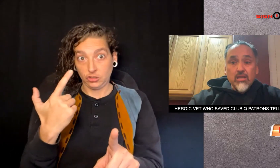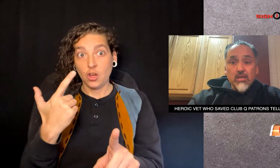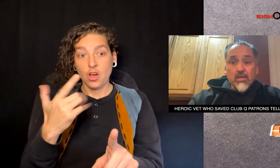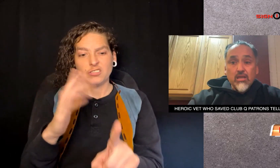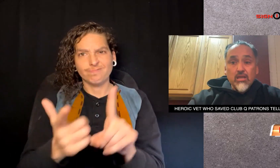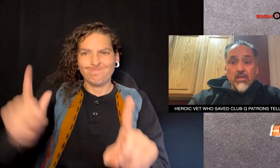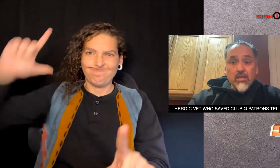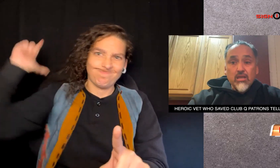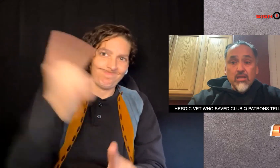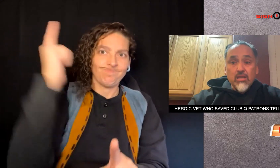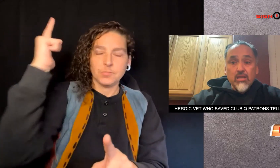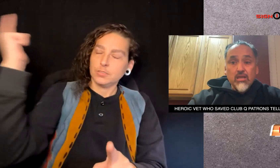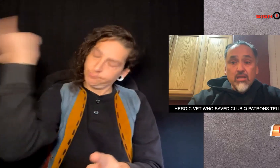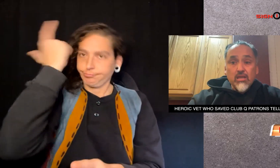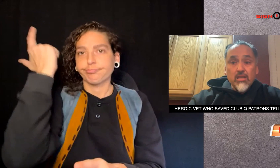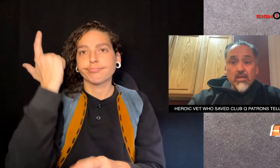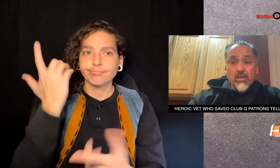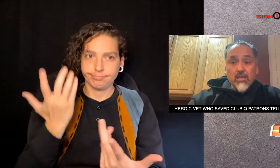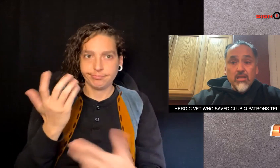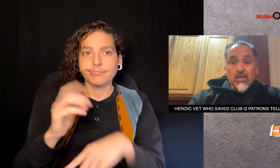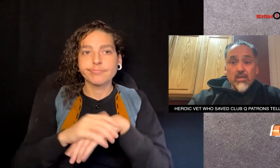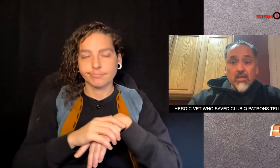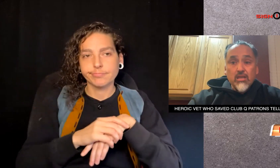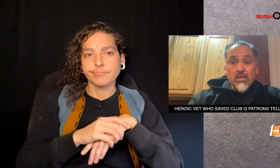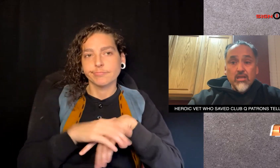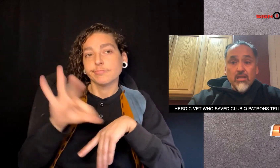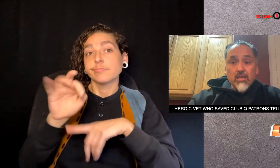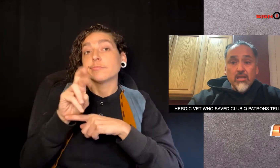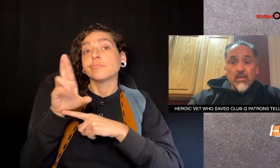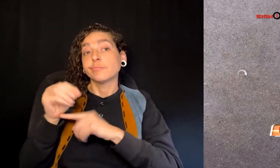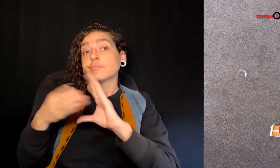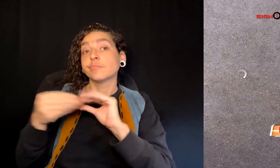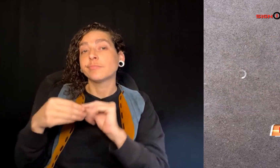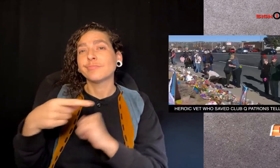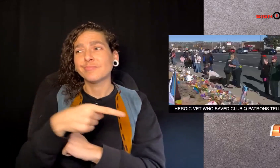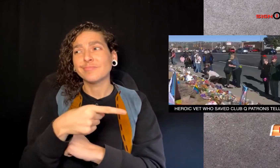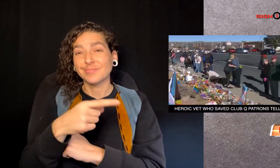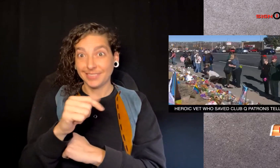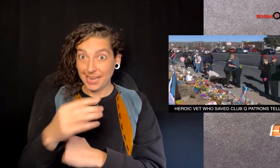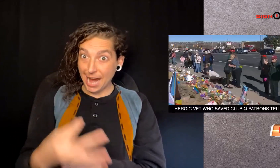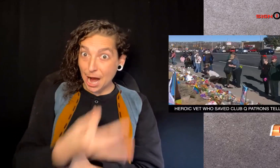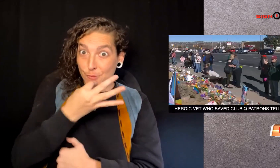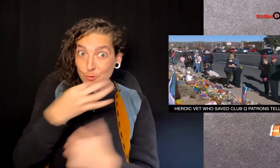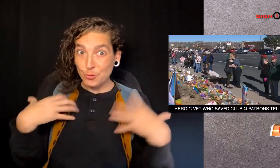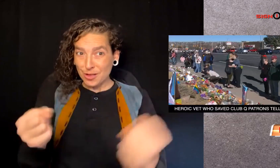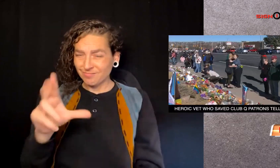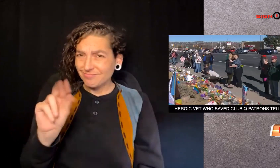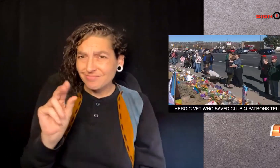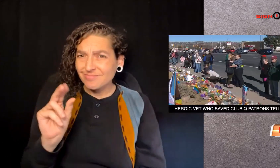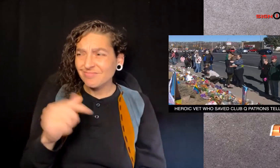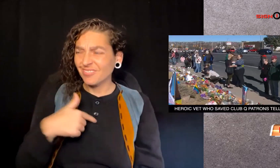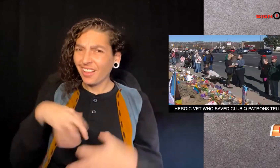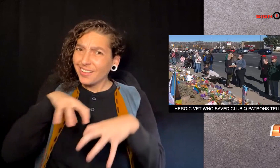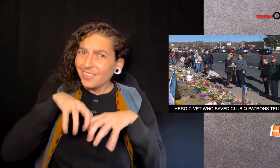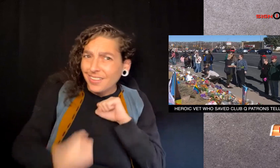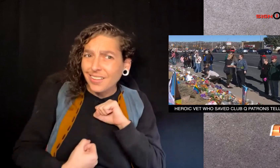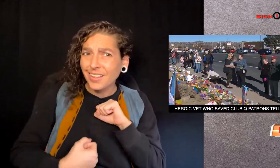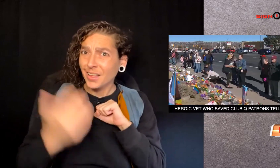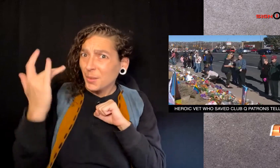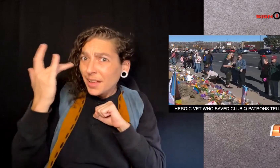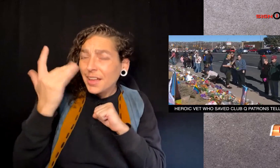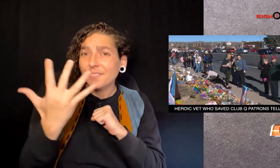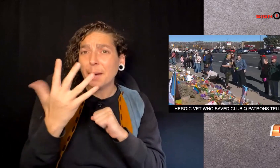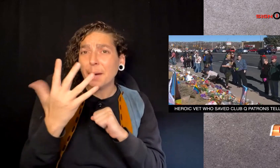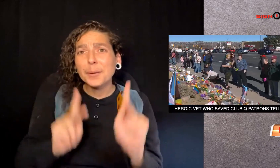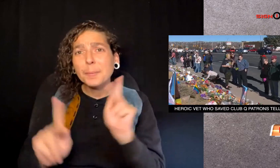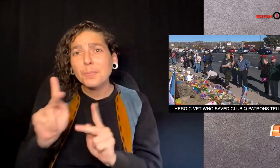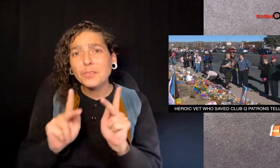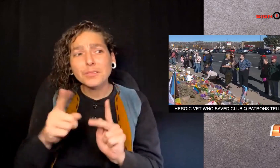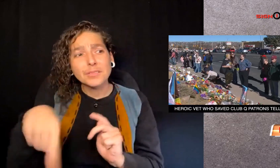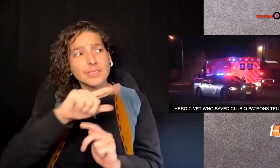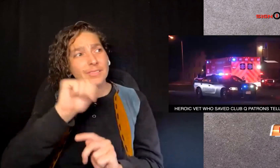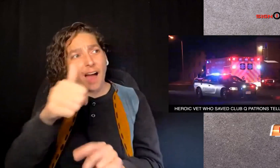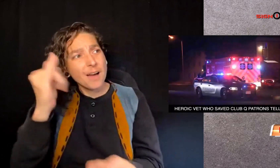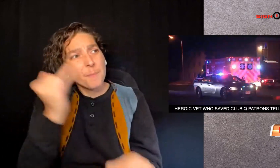with it Fierro says he is not a hero and he is heartbroken that five people didn't get